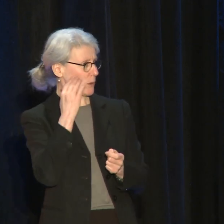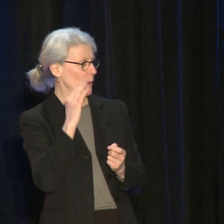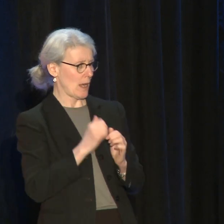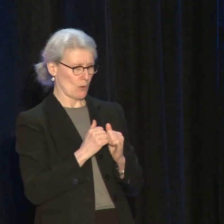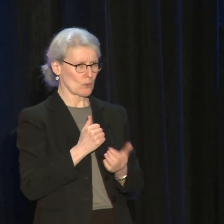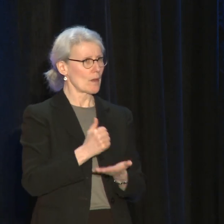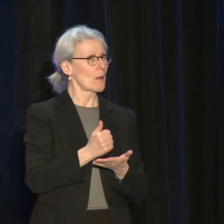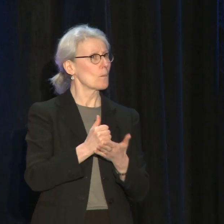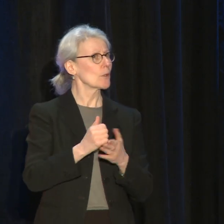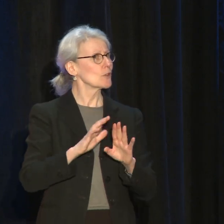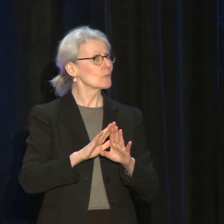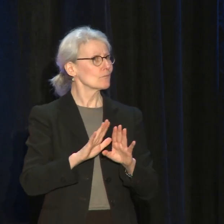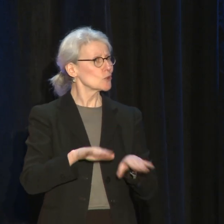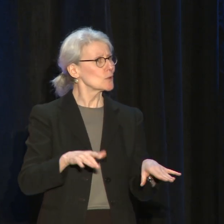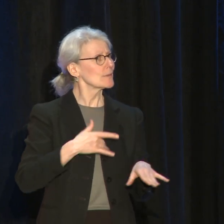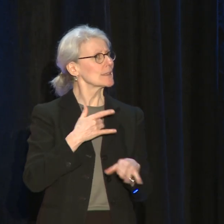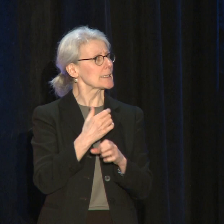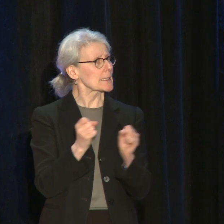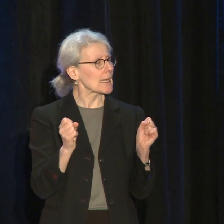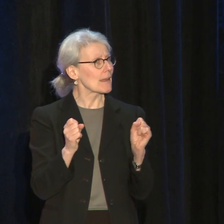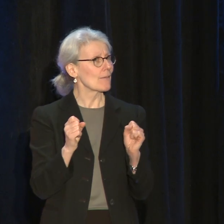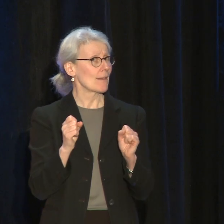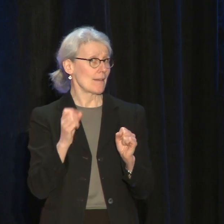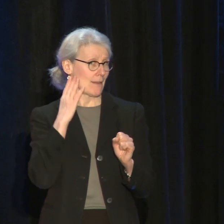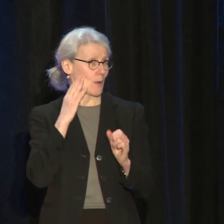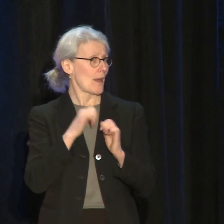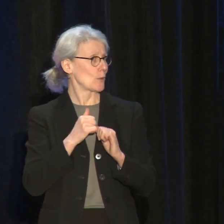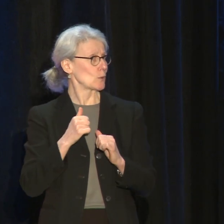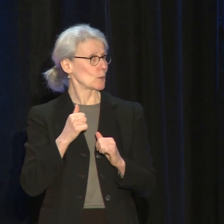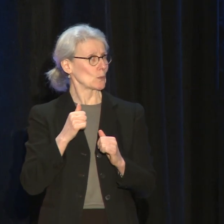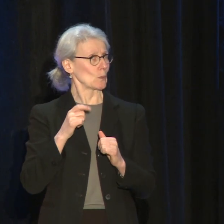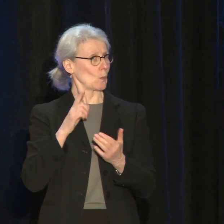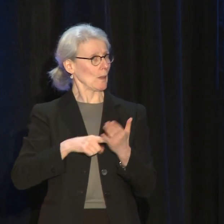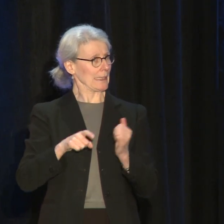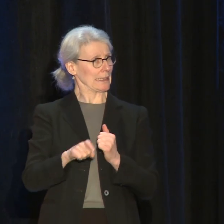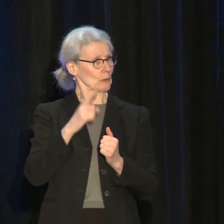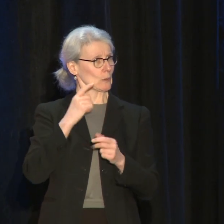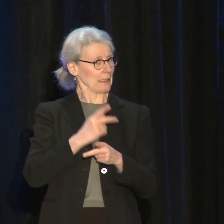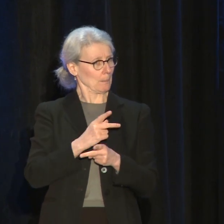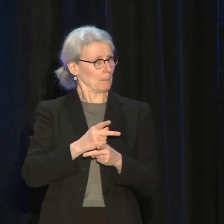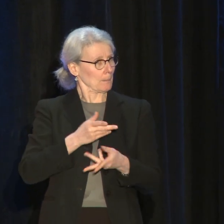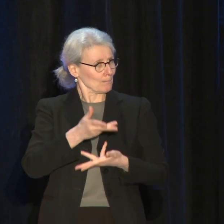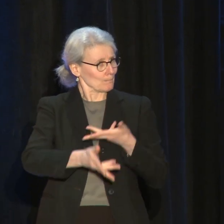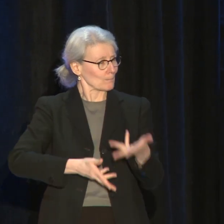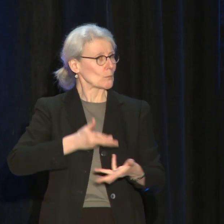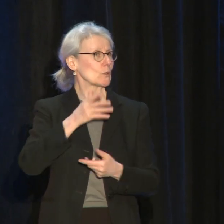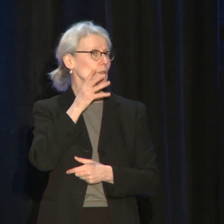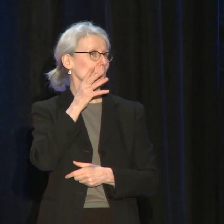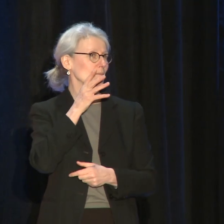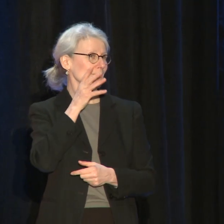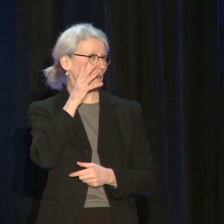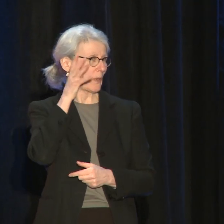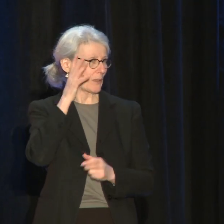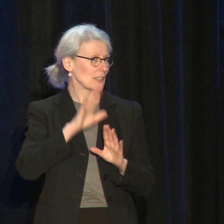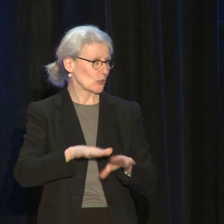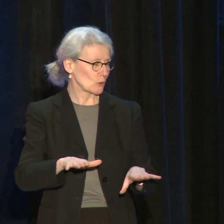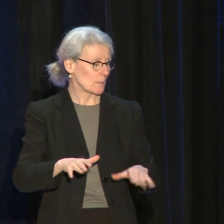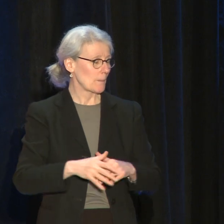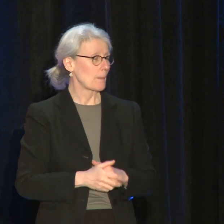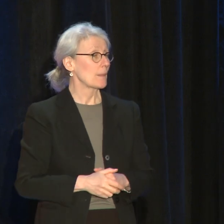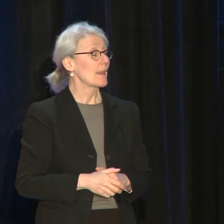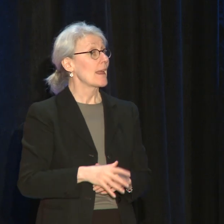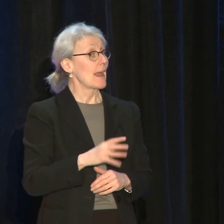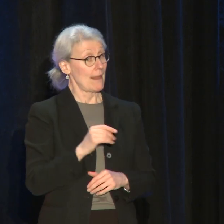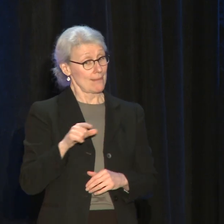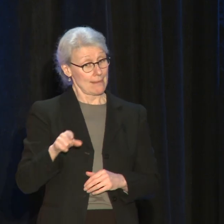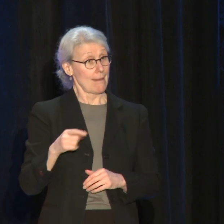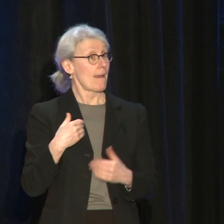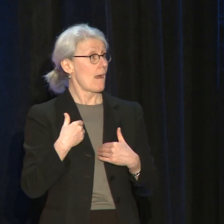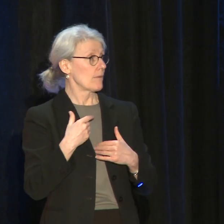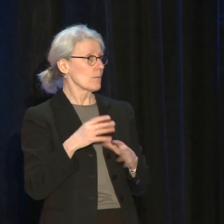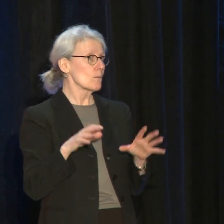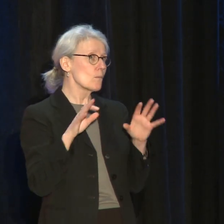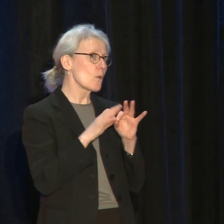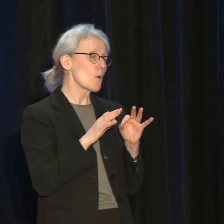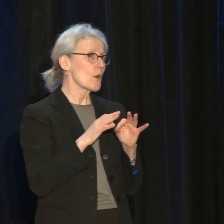and and themselves as caregivers. And it's also that they have traditions, this is true in Black